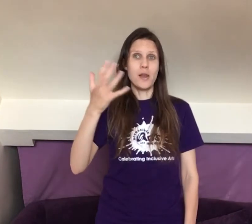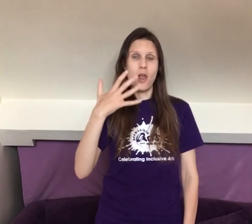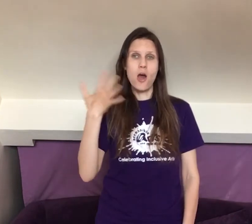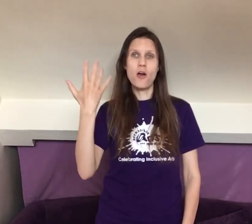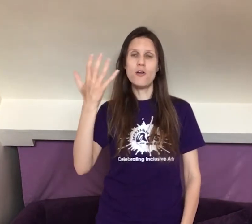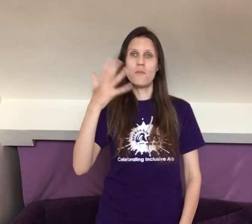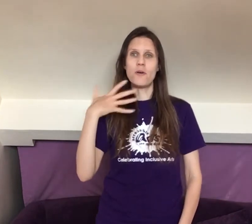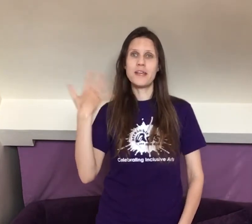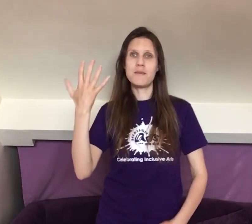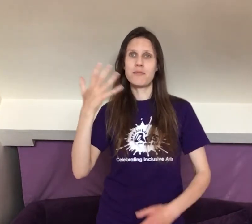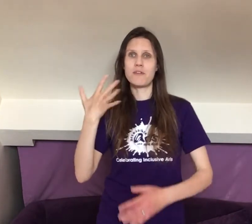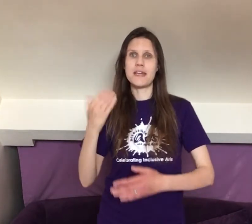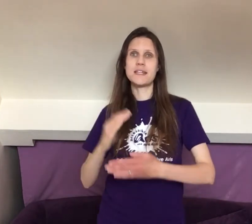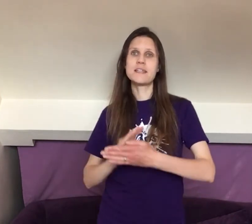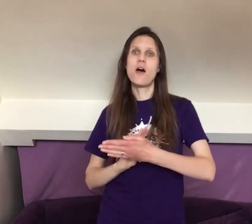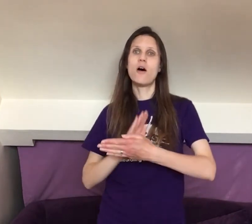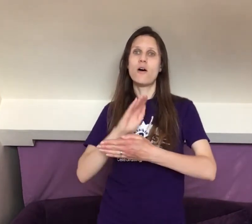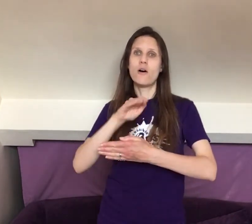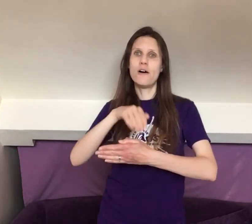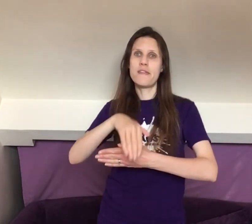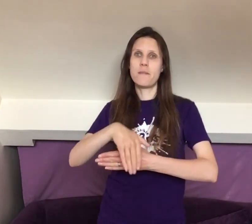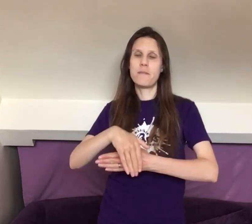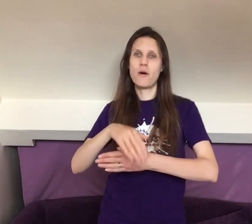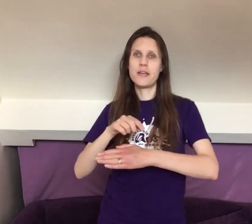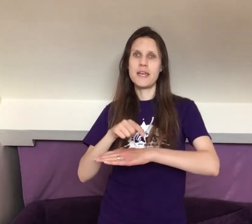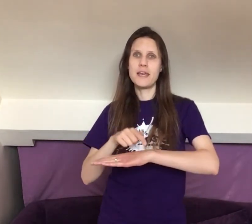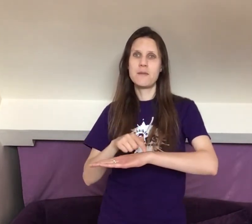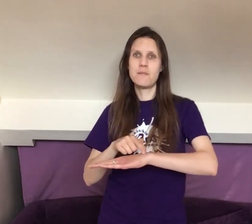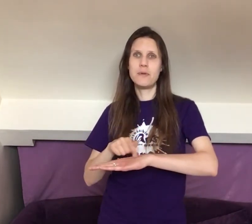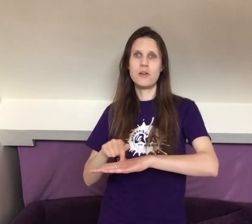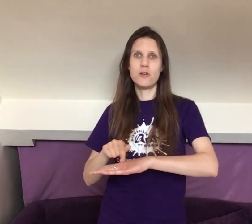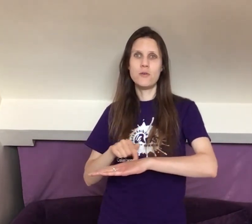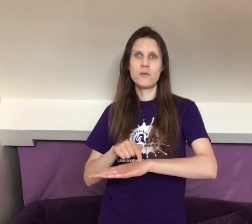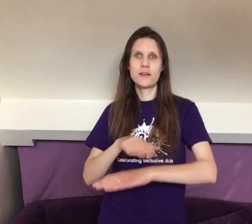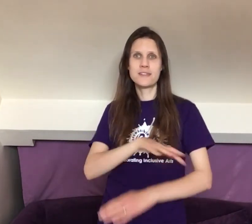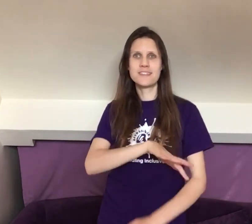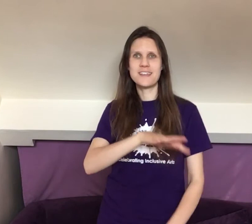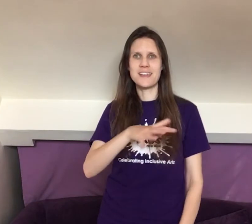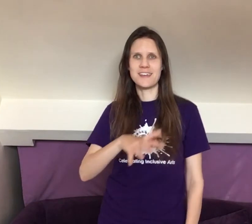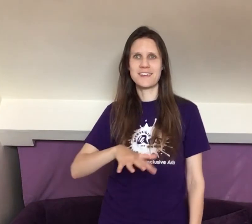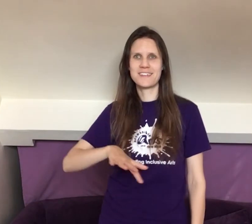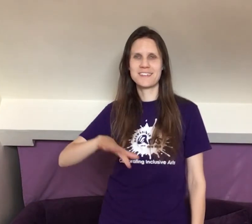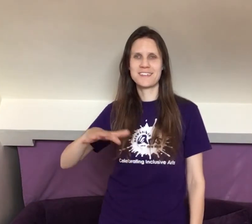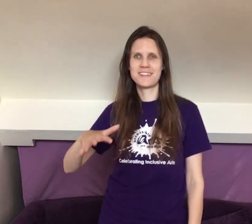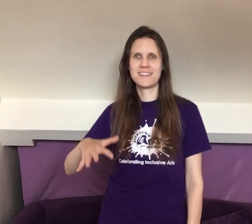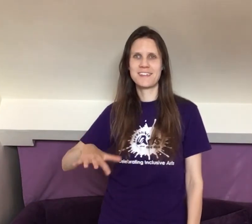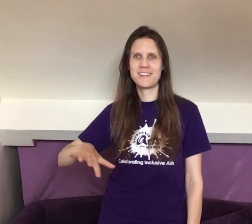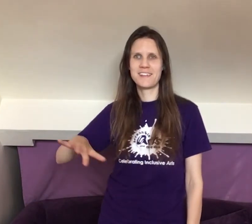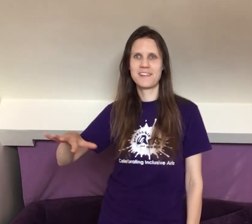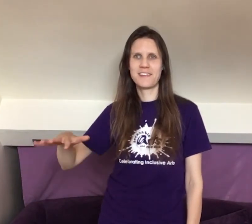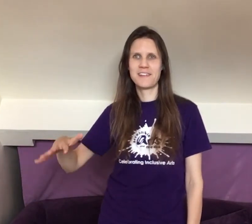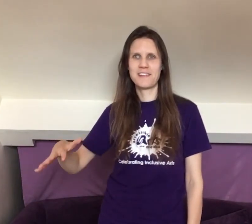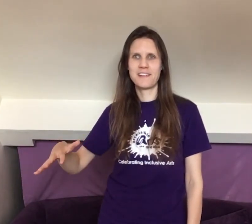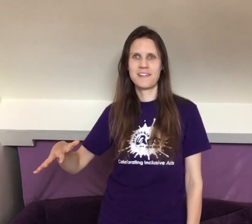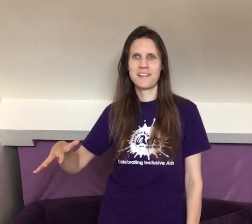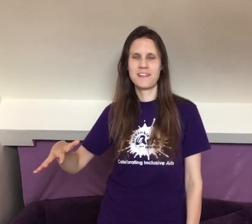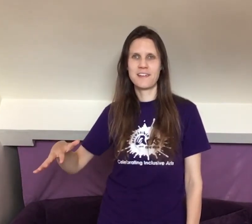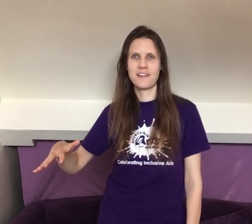Blow bonny breeze o’er the bonny blue sea.